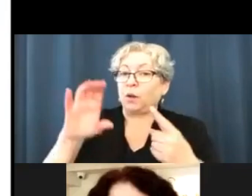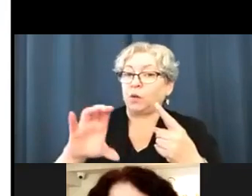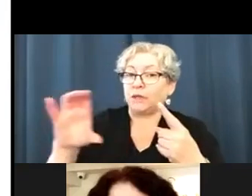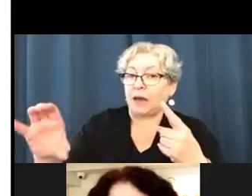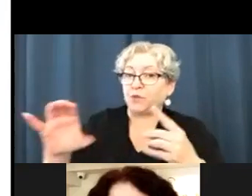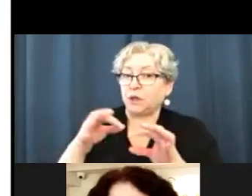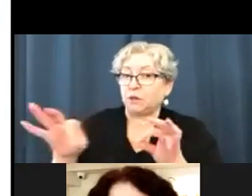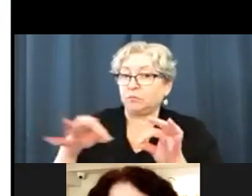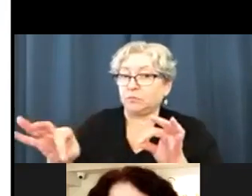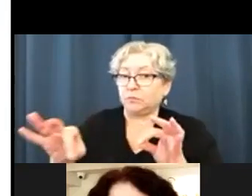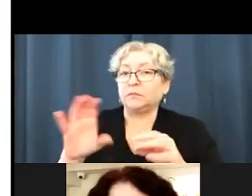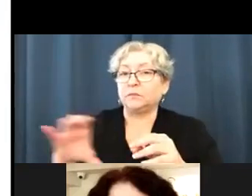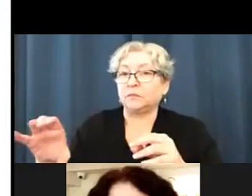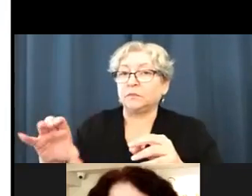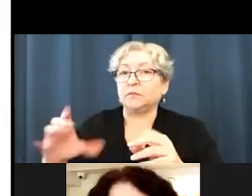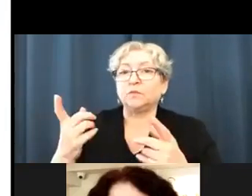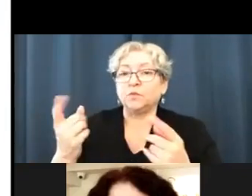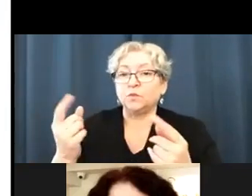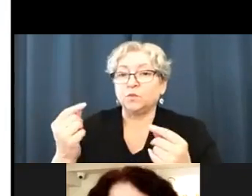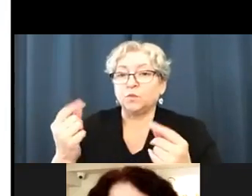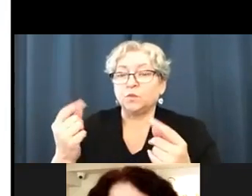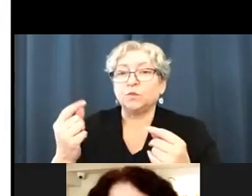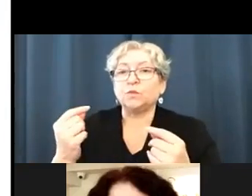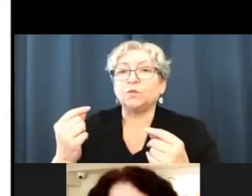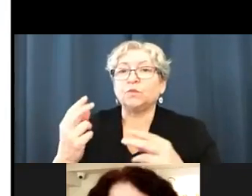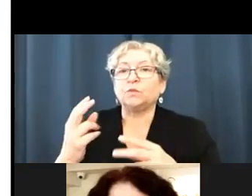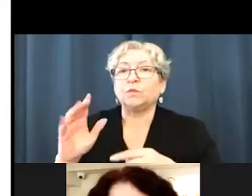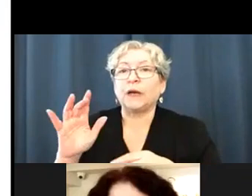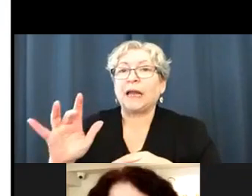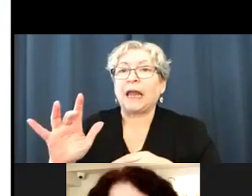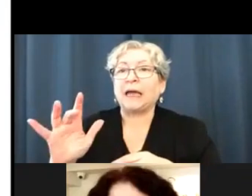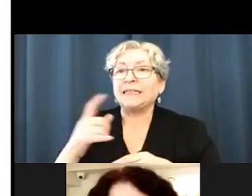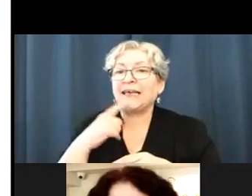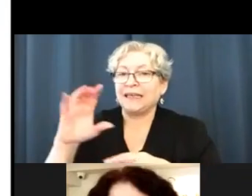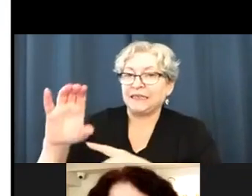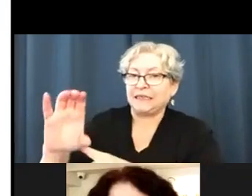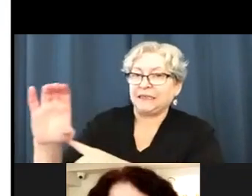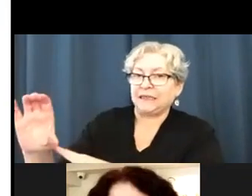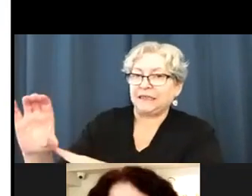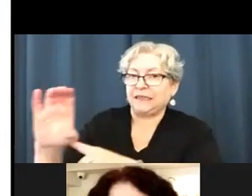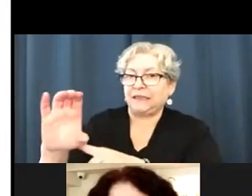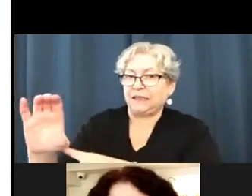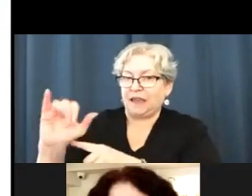So, to use closed captioning, you click where it says CC, closed captioning.